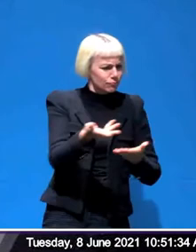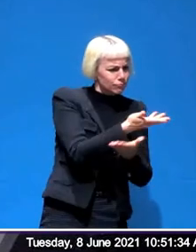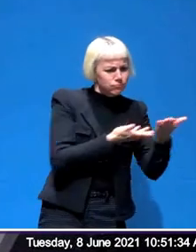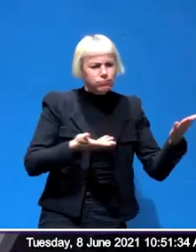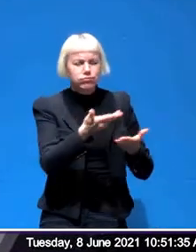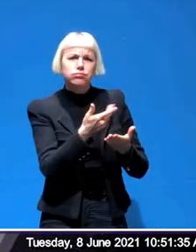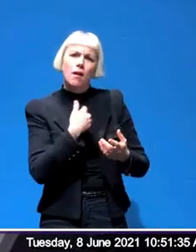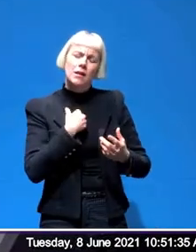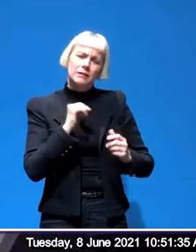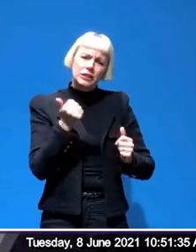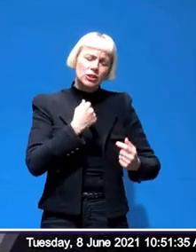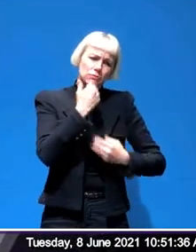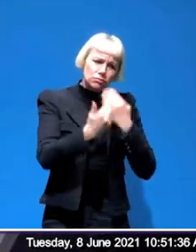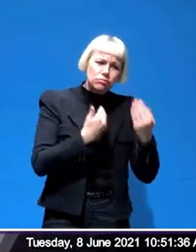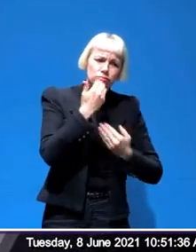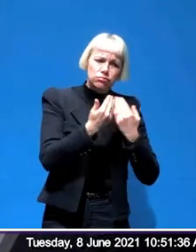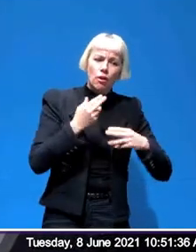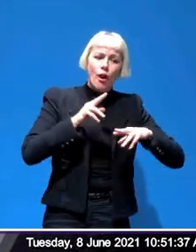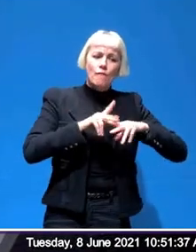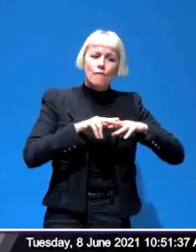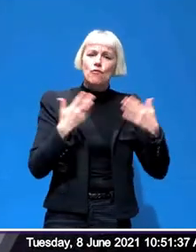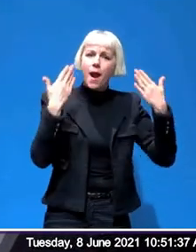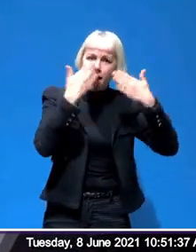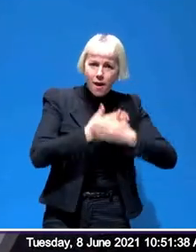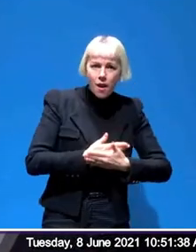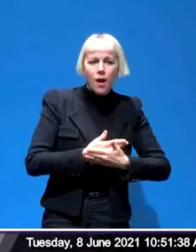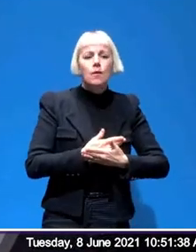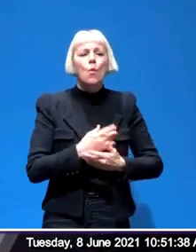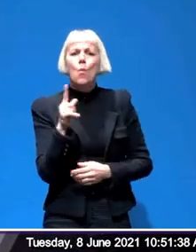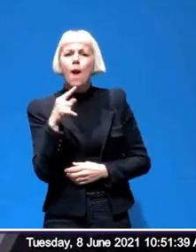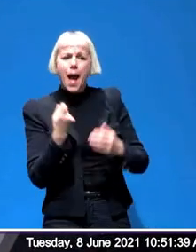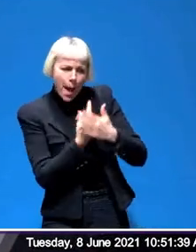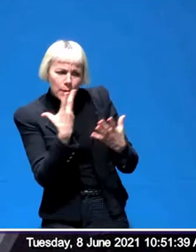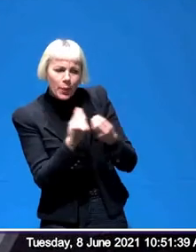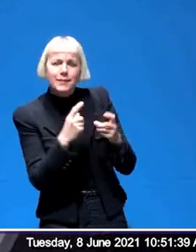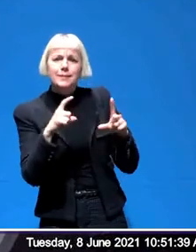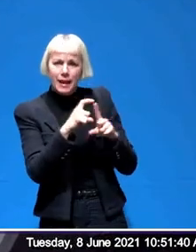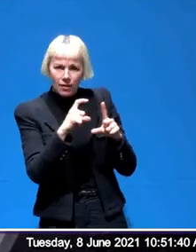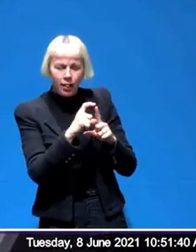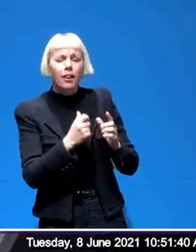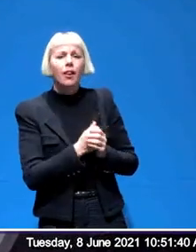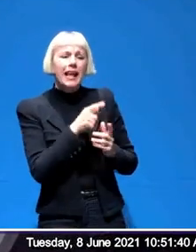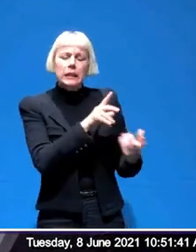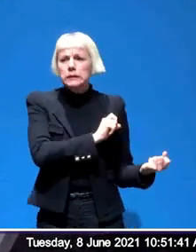I told them what had happened on the Friday night, about the bruises that had been found on Daniel and that he had been taken to hospital.